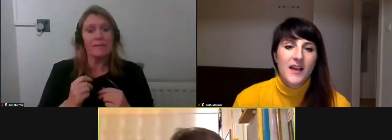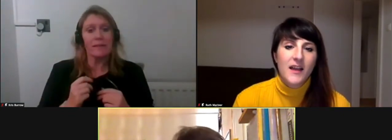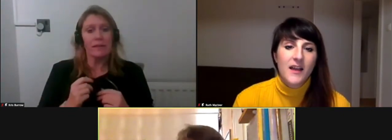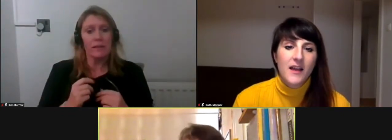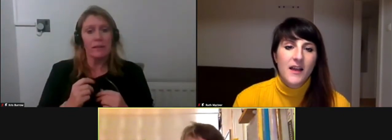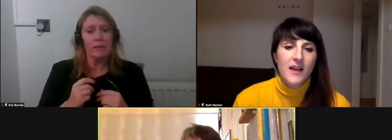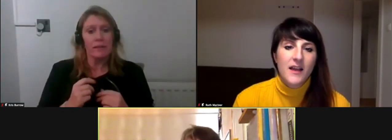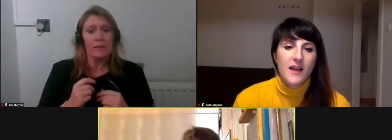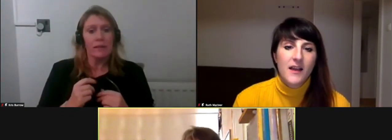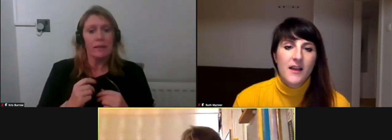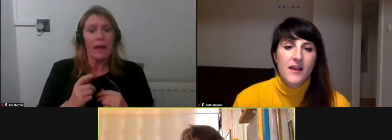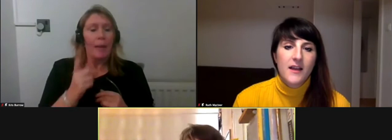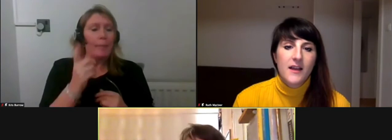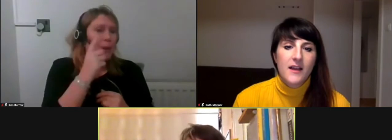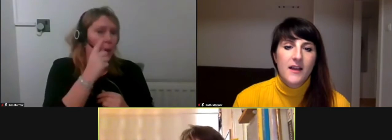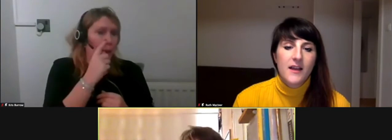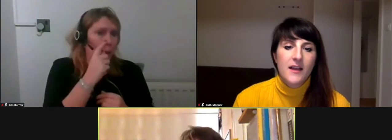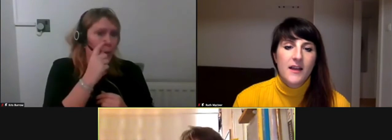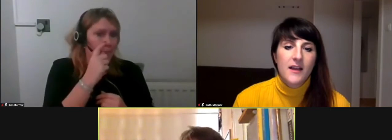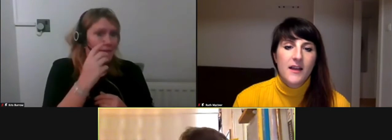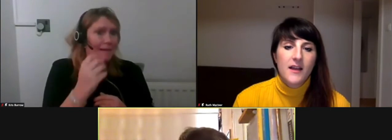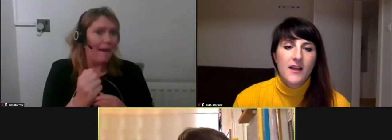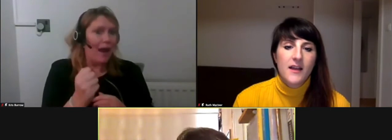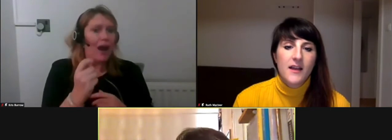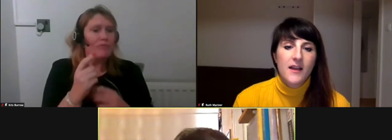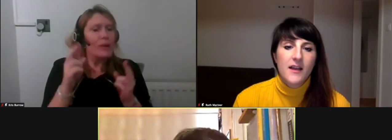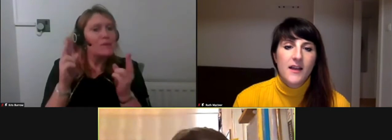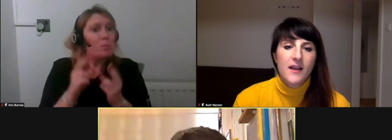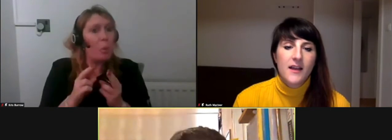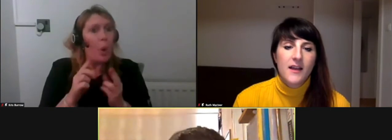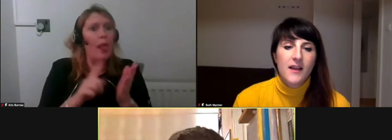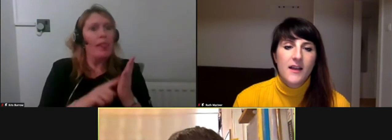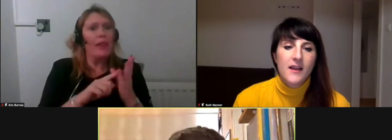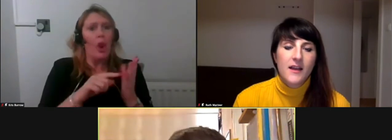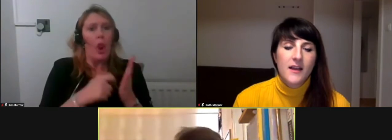nose ring than Laura's. At the moment I'm